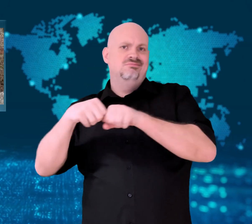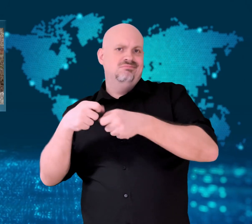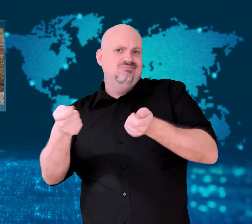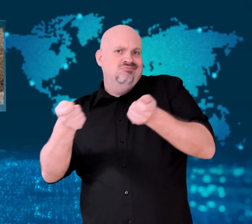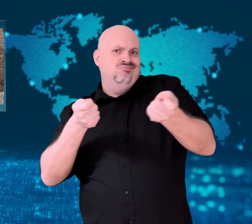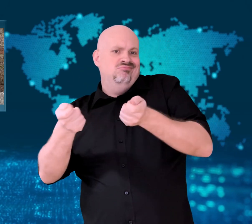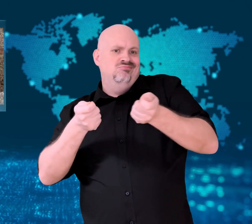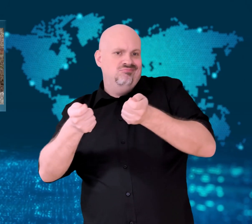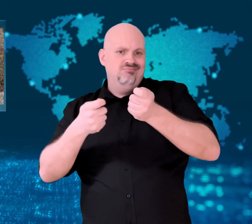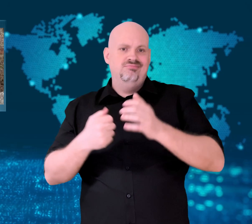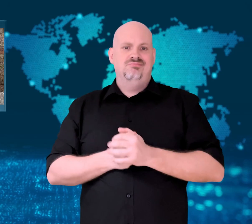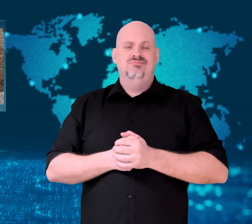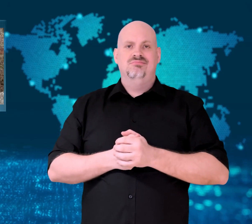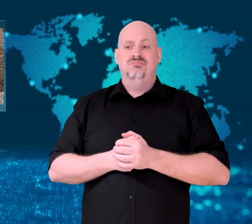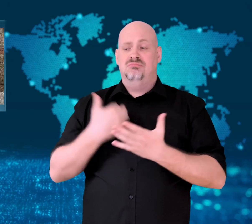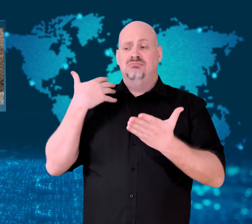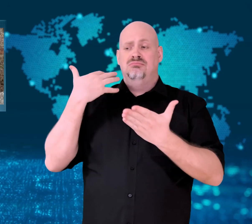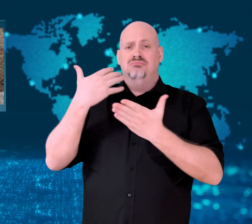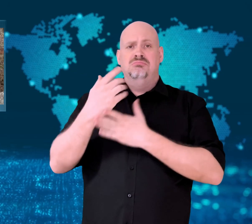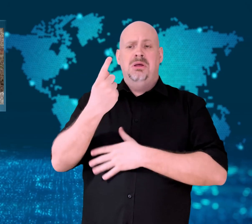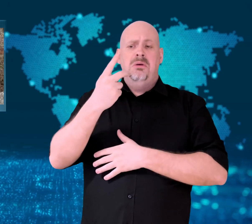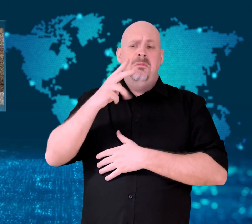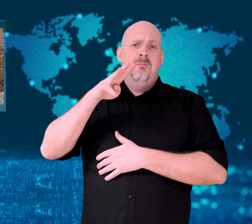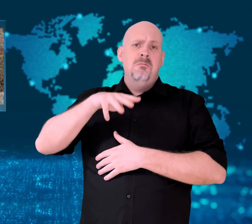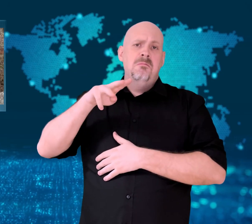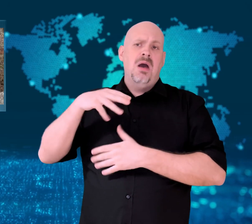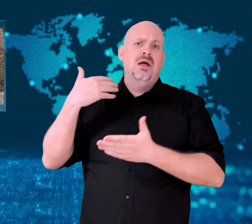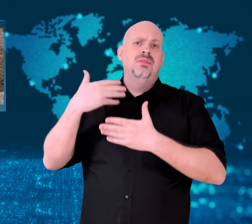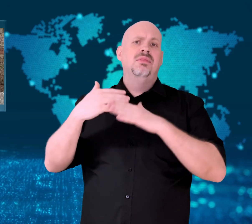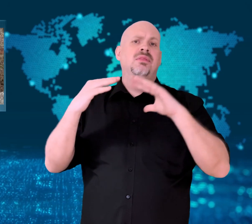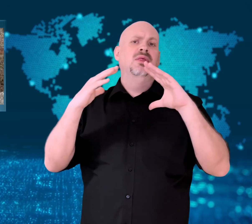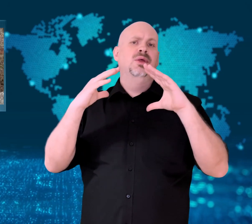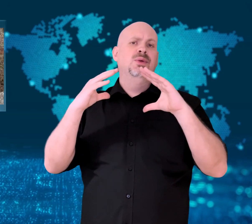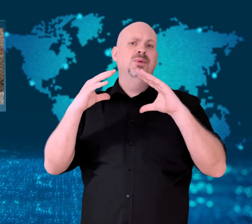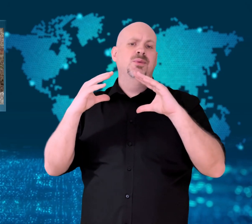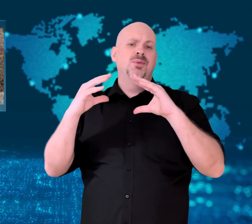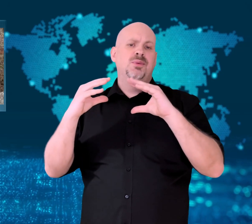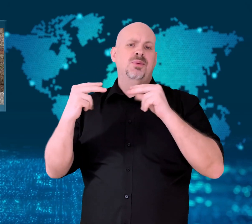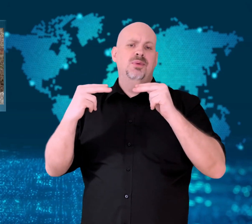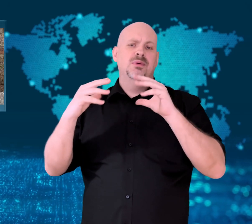Tensions between them have relaxed in the last few months,